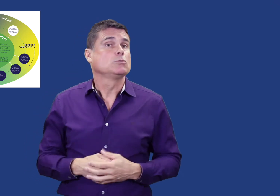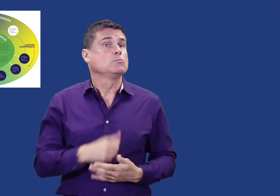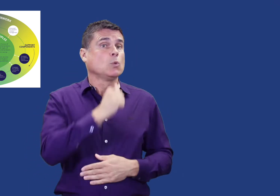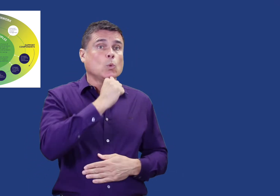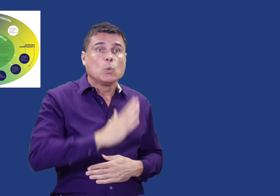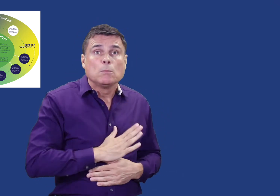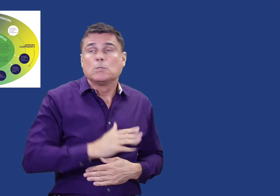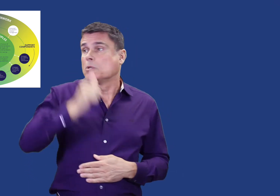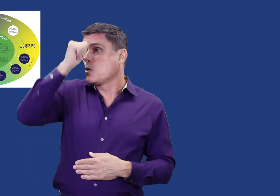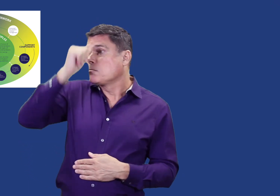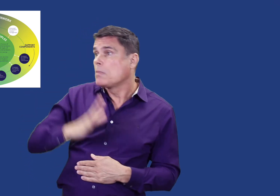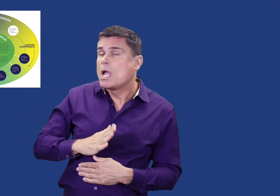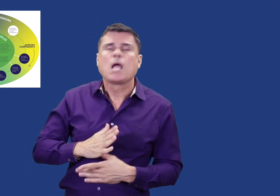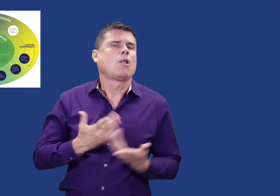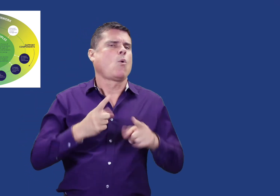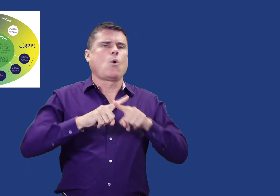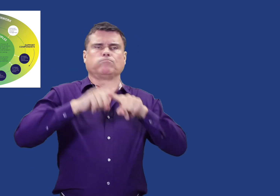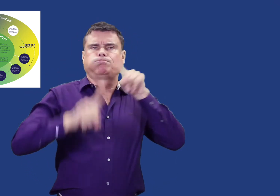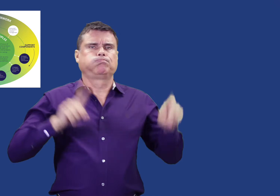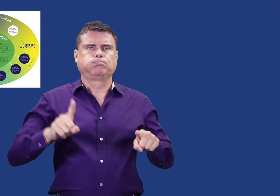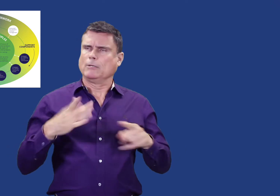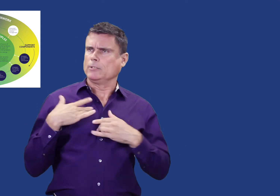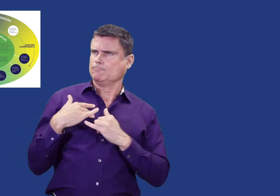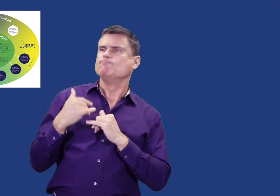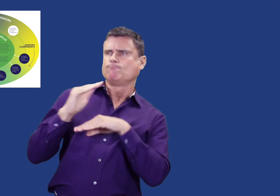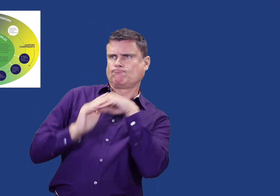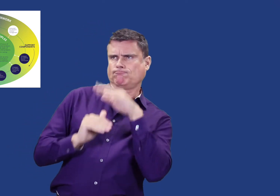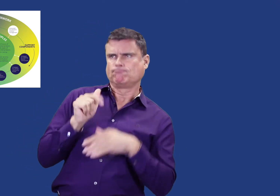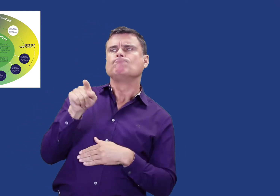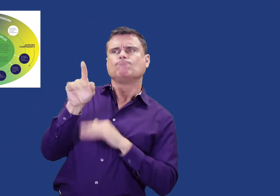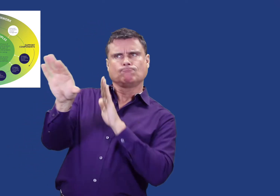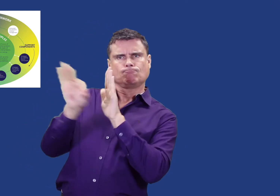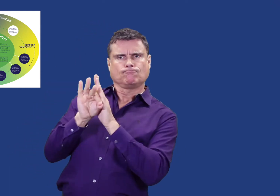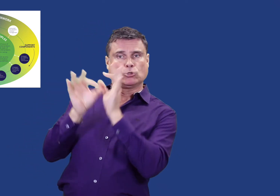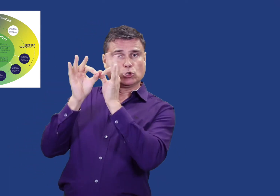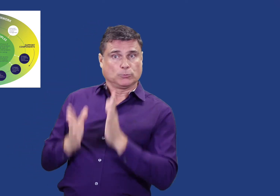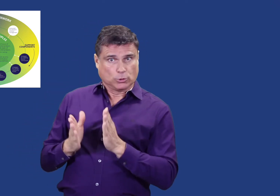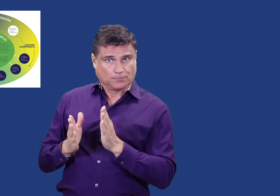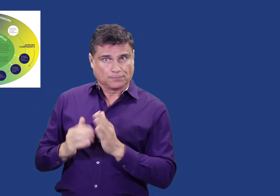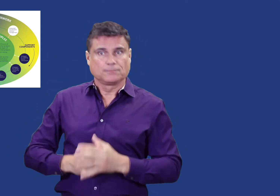FEMALE OR MALE OR ANY OTHER REASON THAT A PATIENT FEELS MOST COMFORTABLE WITH.